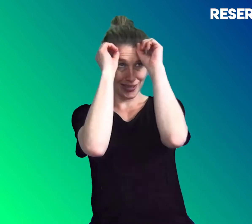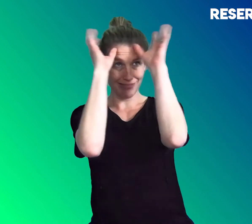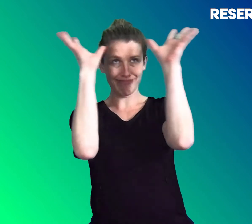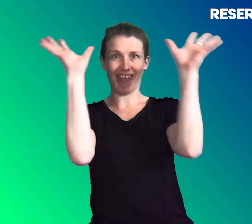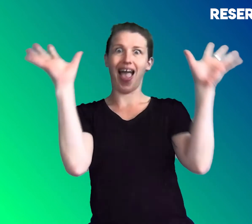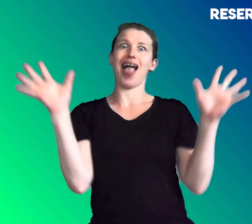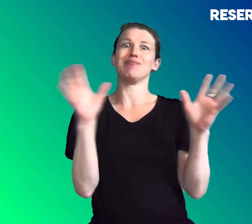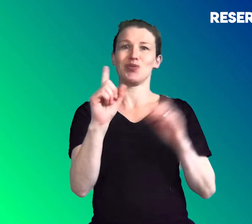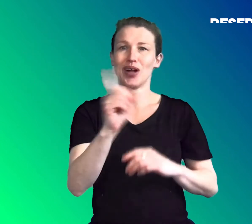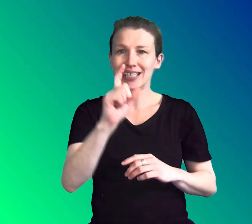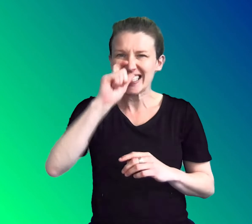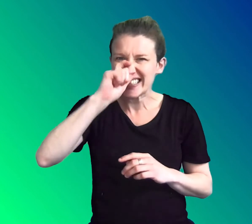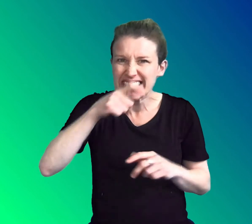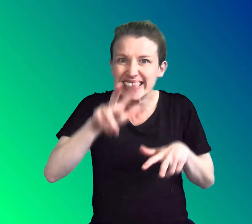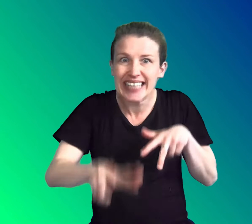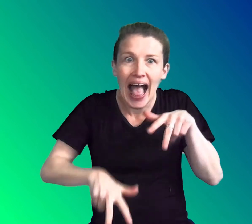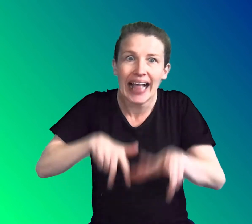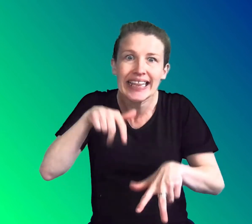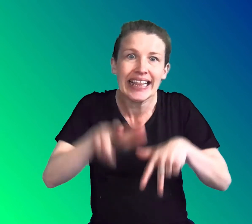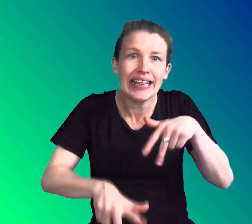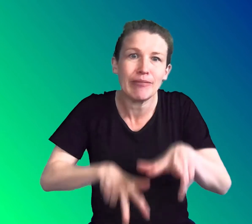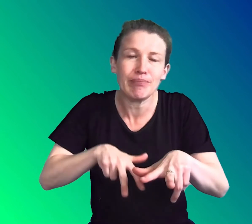and of course our celebrity today, takahe.